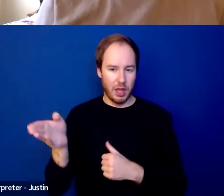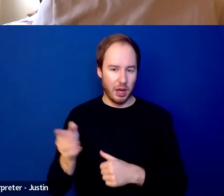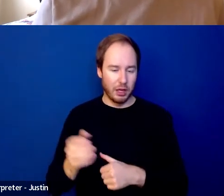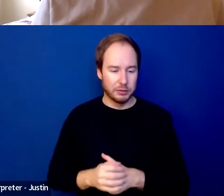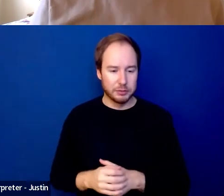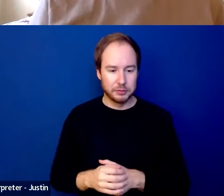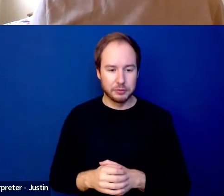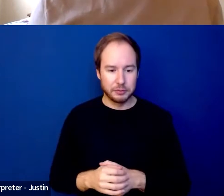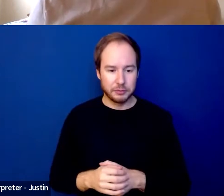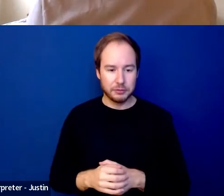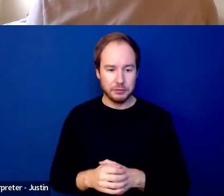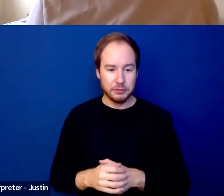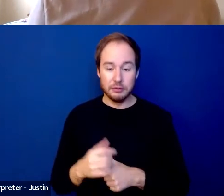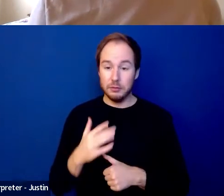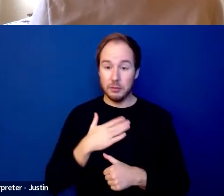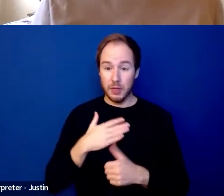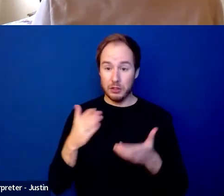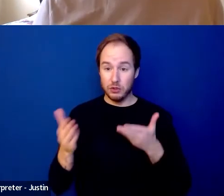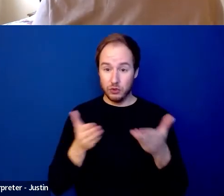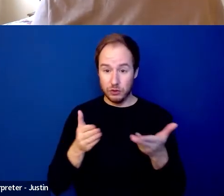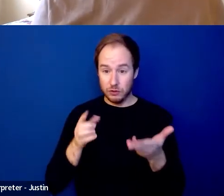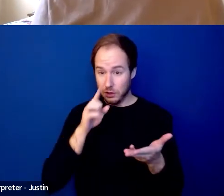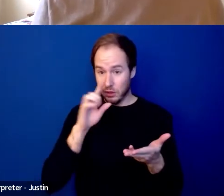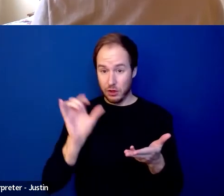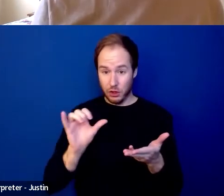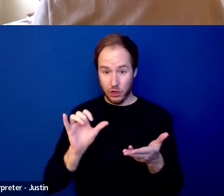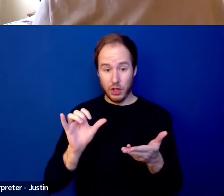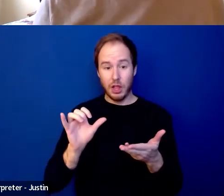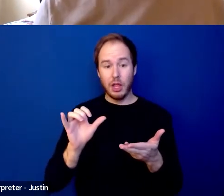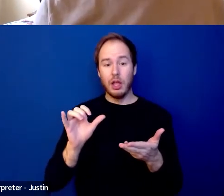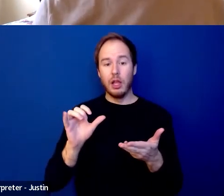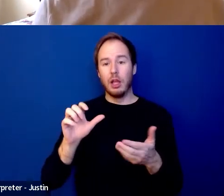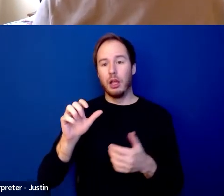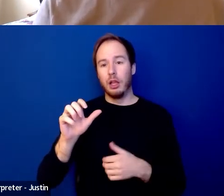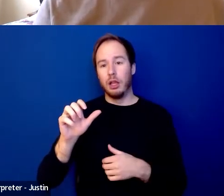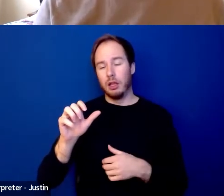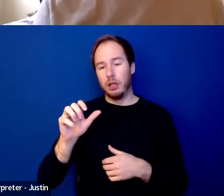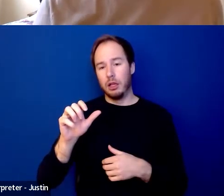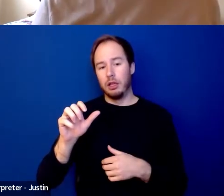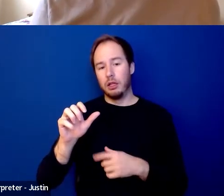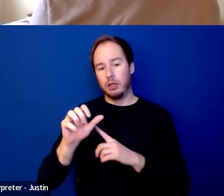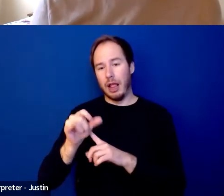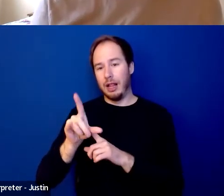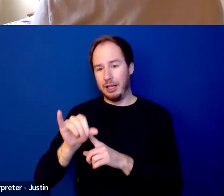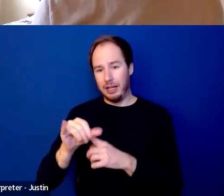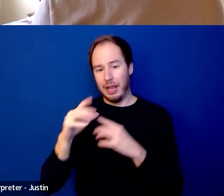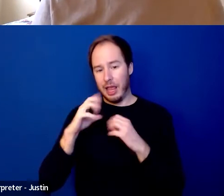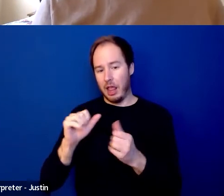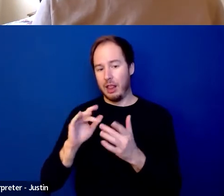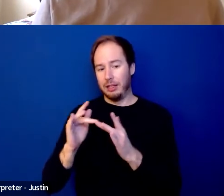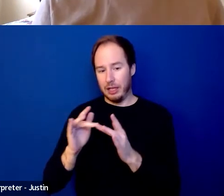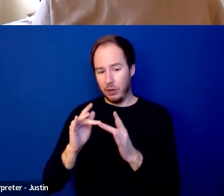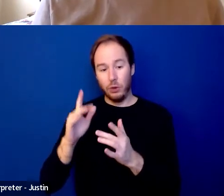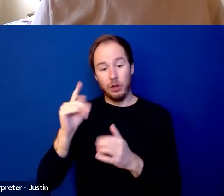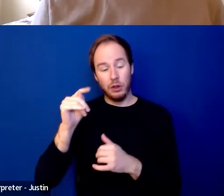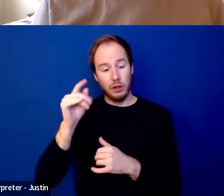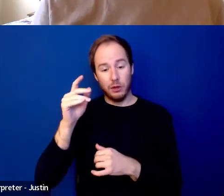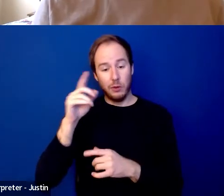As far as our services go at Allegheny Health Network, the idea for the Center for Inclusion Health